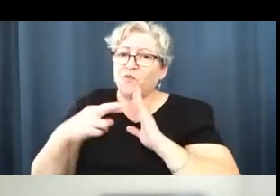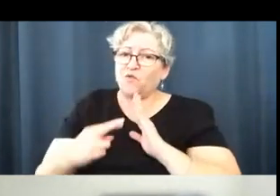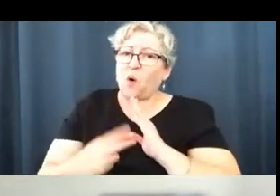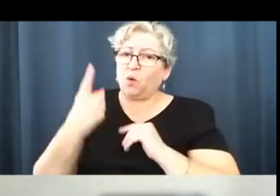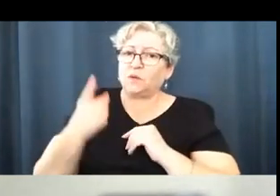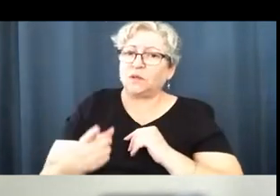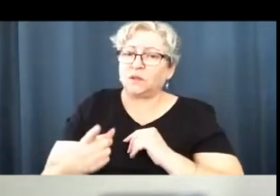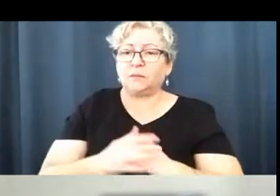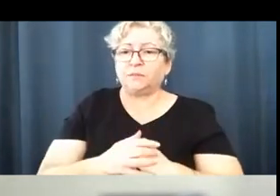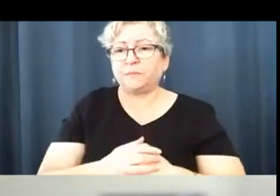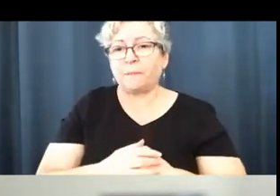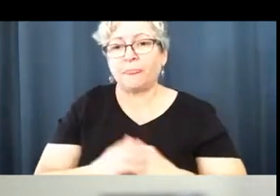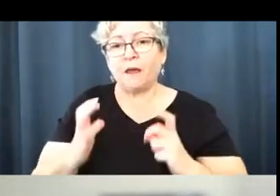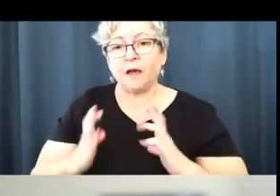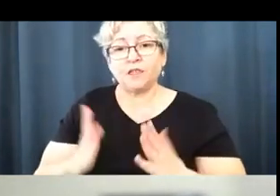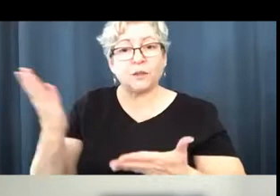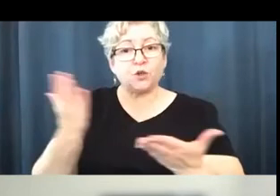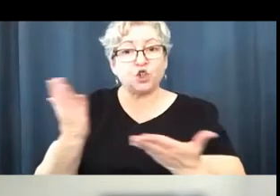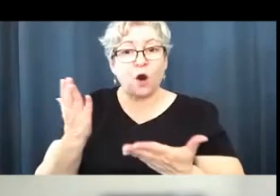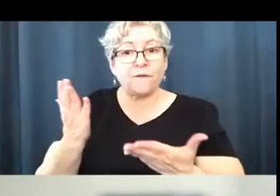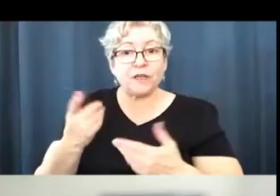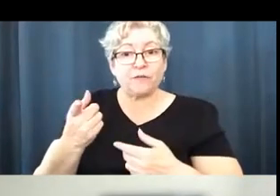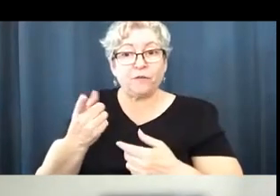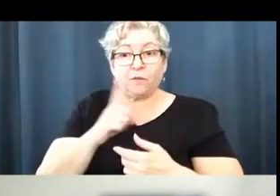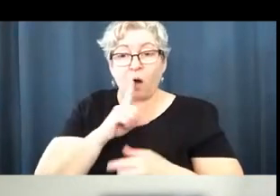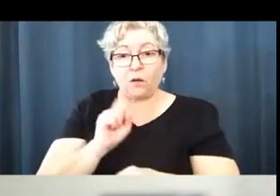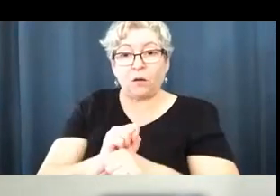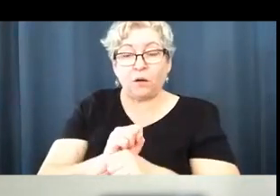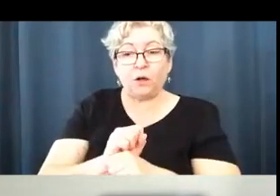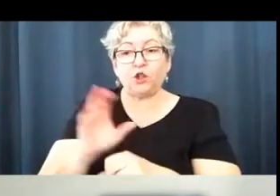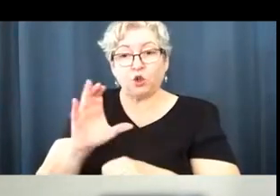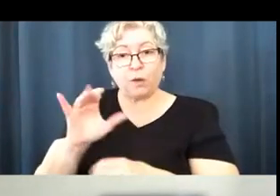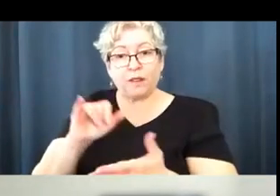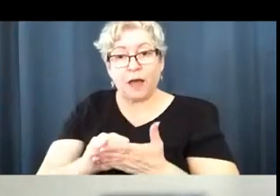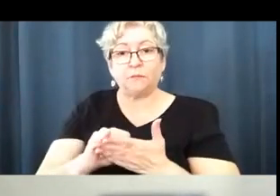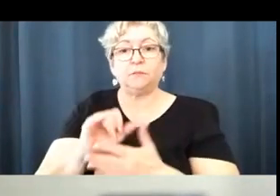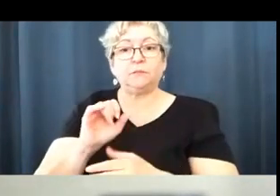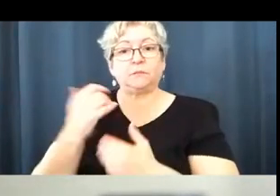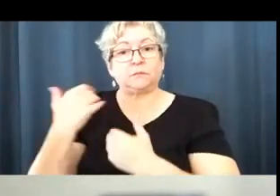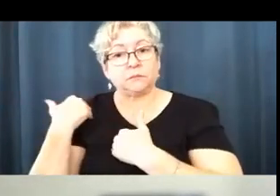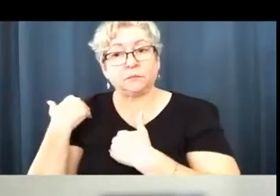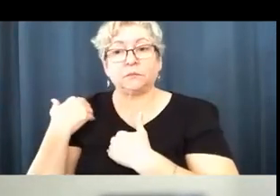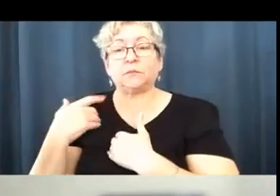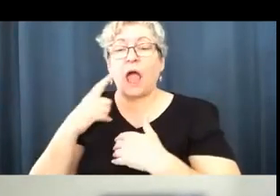So customer service if you are doing customer service and communications and marketing, things that go out,